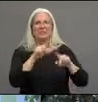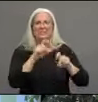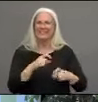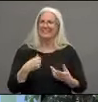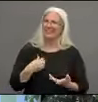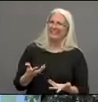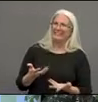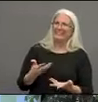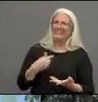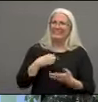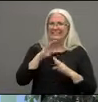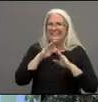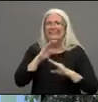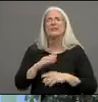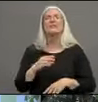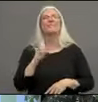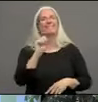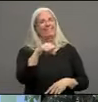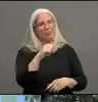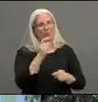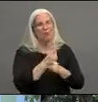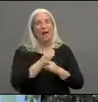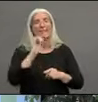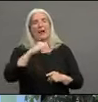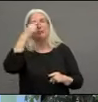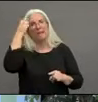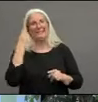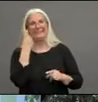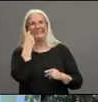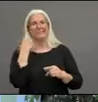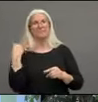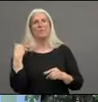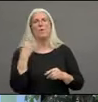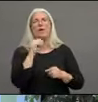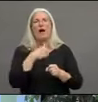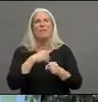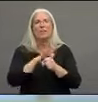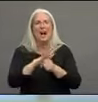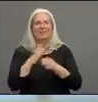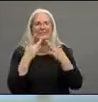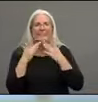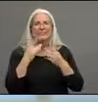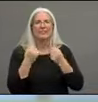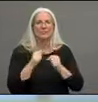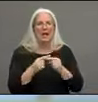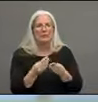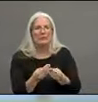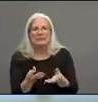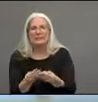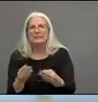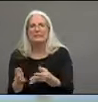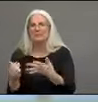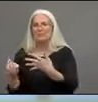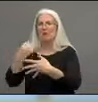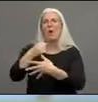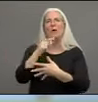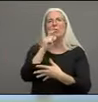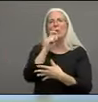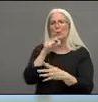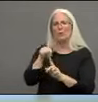we were prioritizing individuals who had symptoms. Now, we have a larger supply and we're encouraging